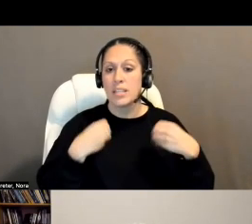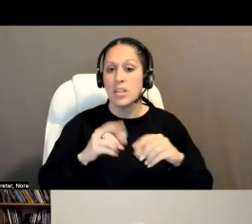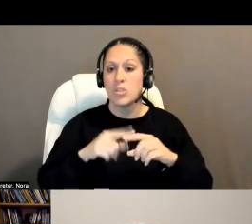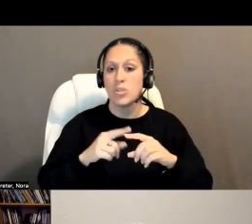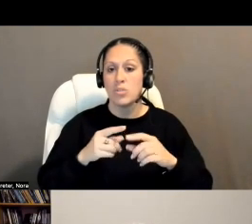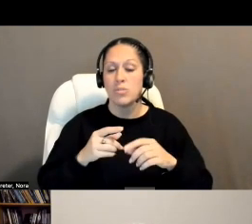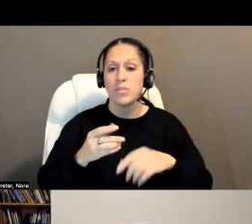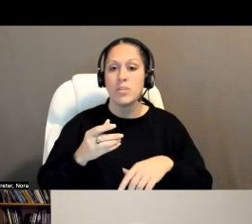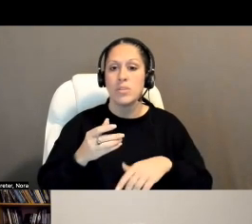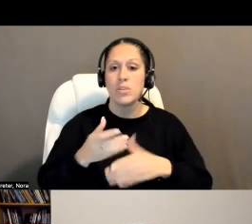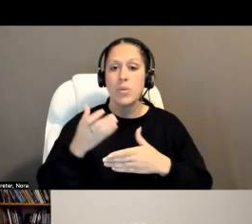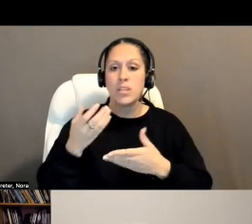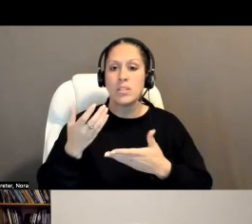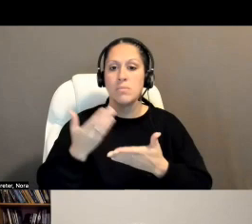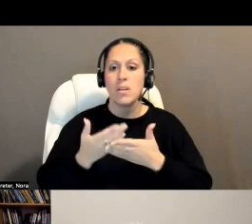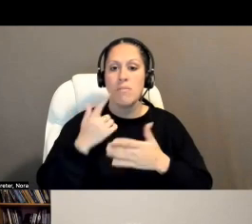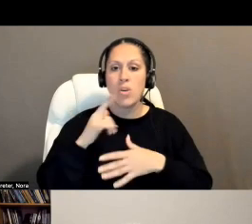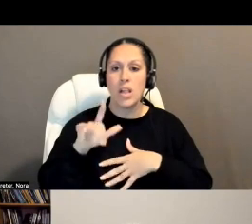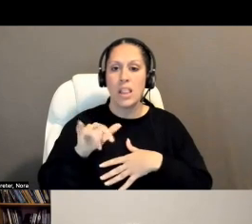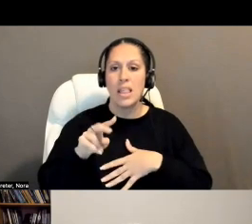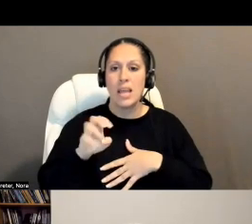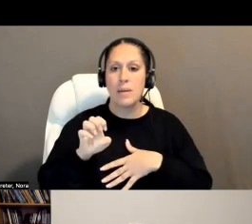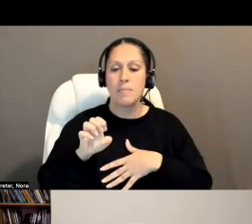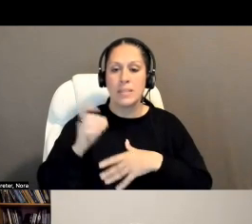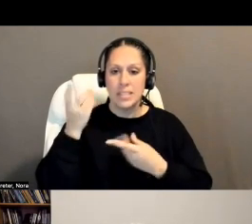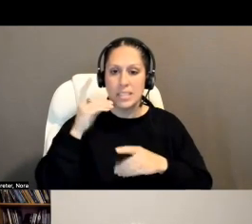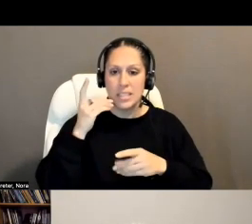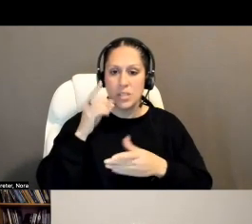for Lyme disease research. Do you have Lyme?